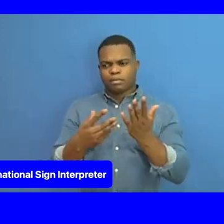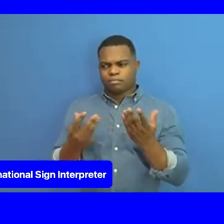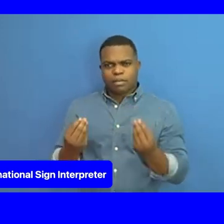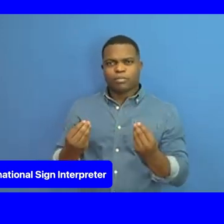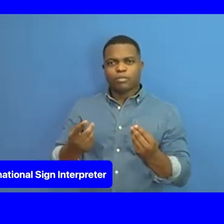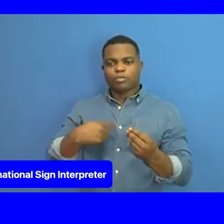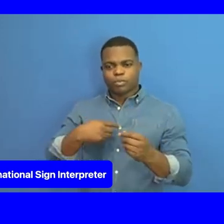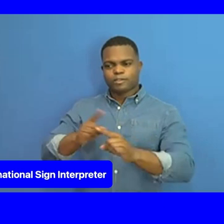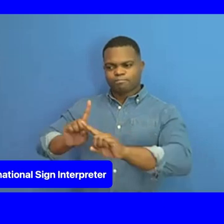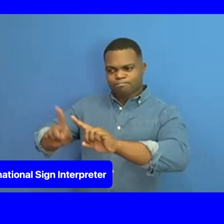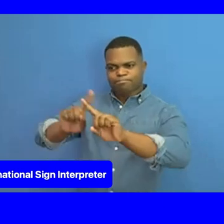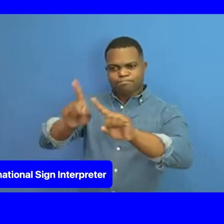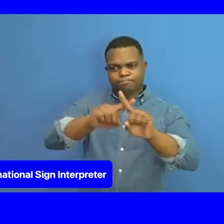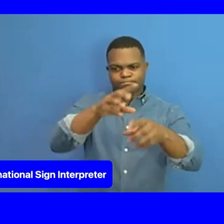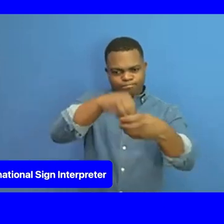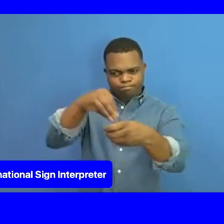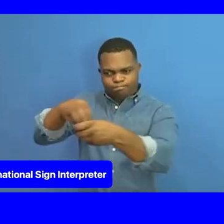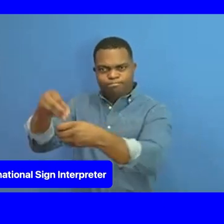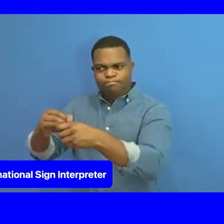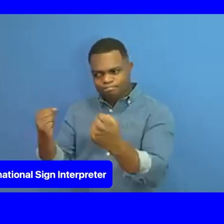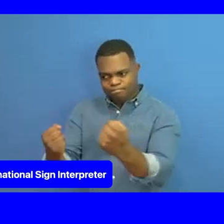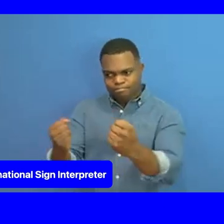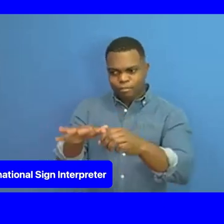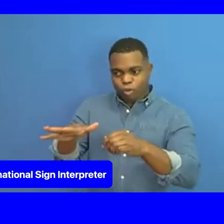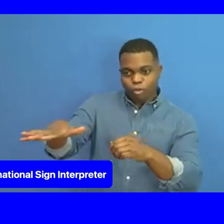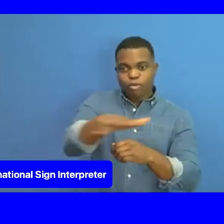showed very innovative ways to tour and present